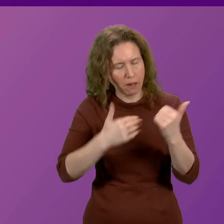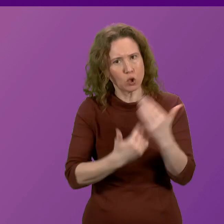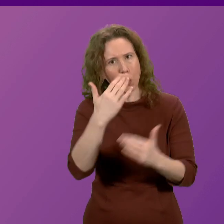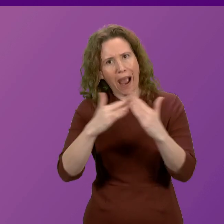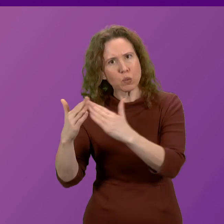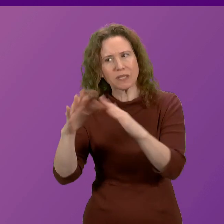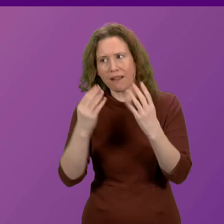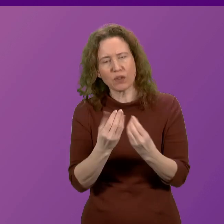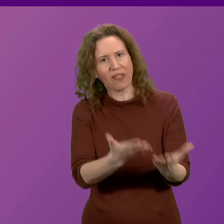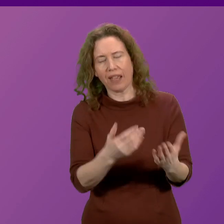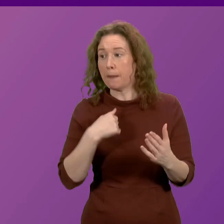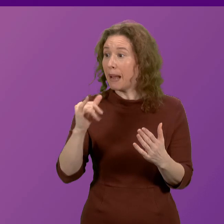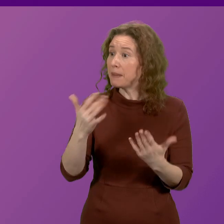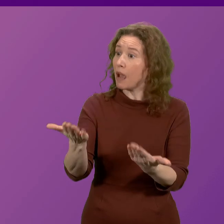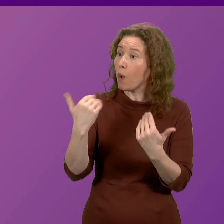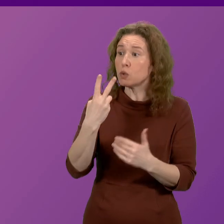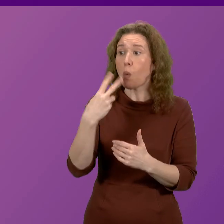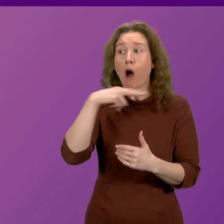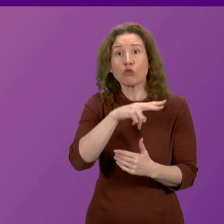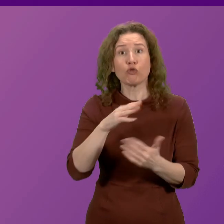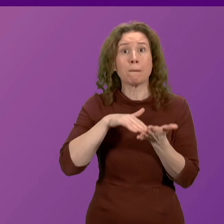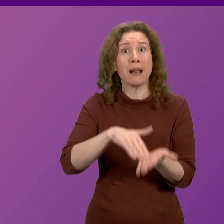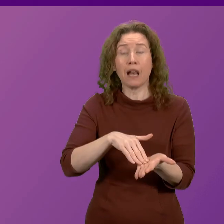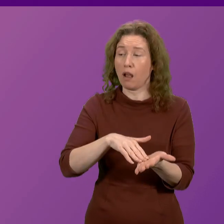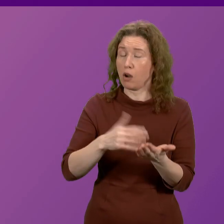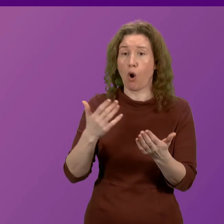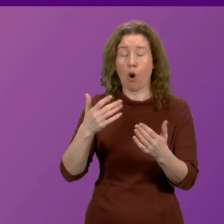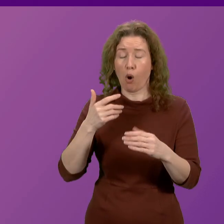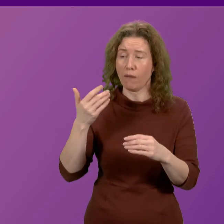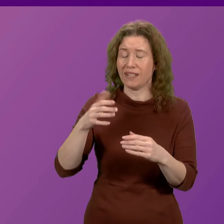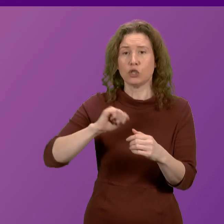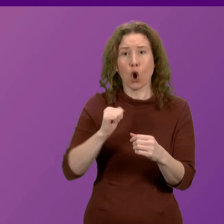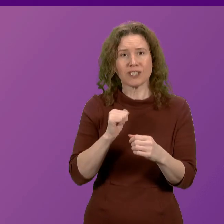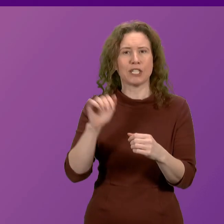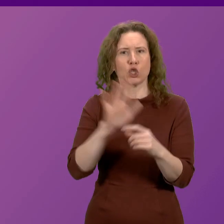could welcome the £200 million refuelling of the Scottish National Investment Bank to strengthen